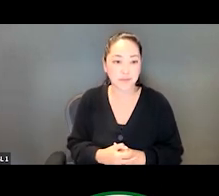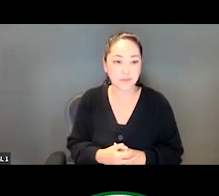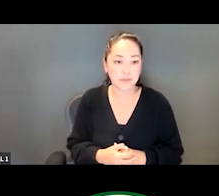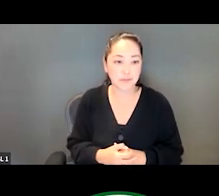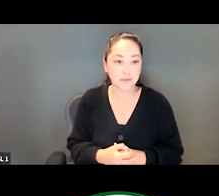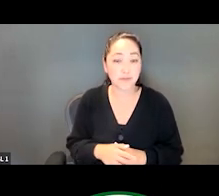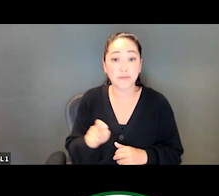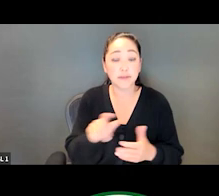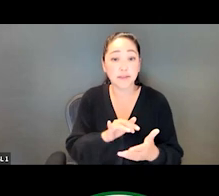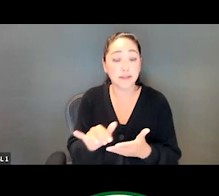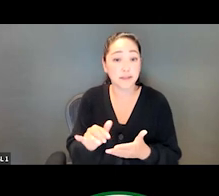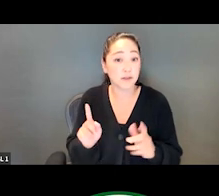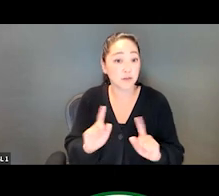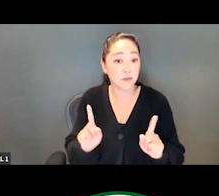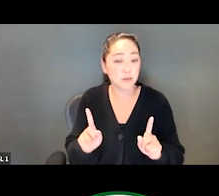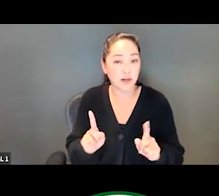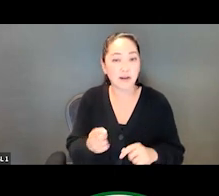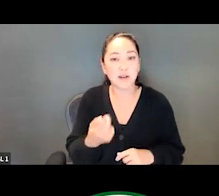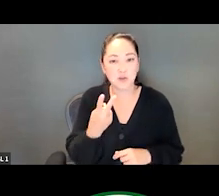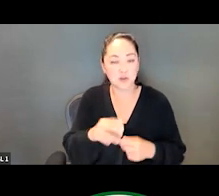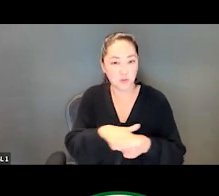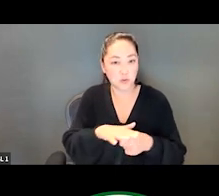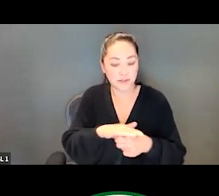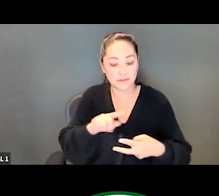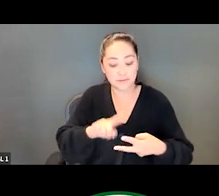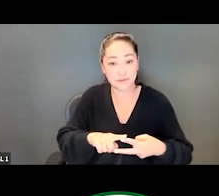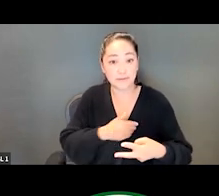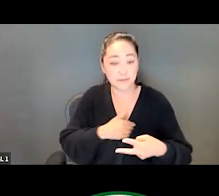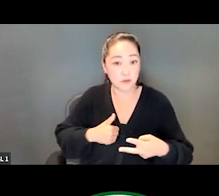This study visit will take place at one of the following locations. Toronto Rehab University